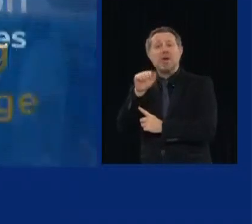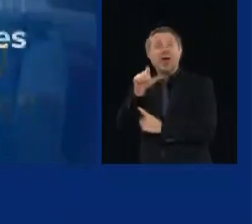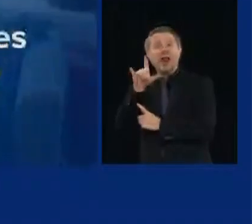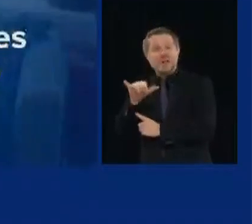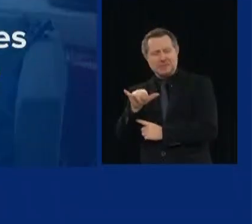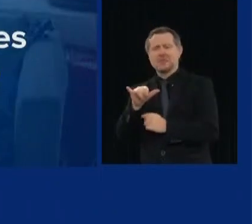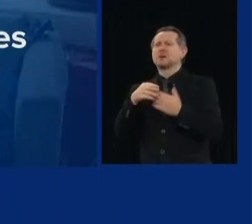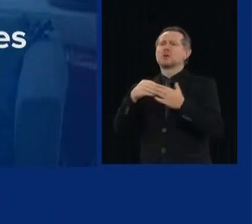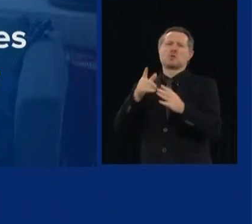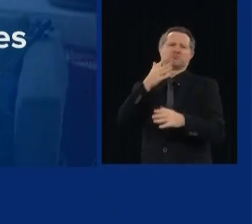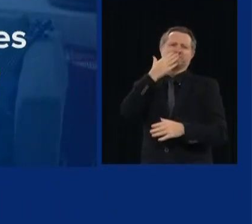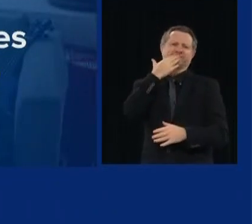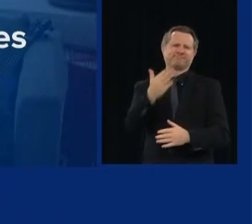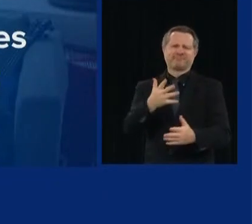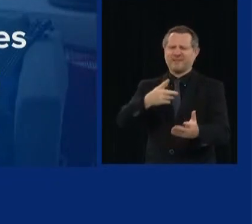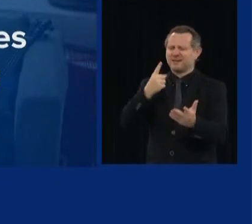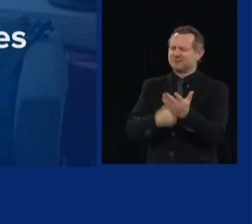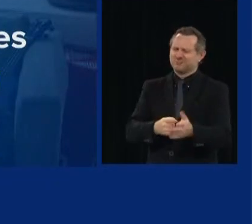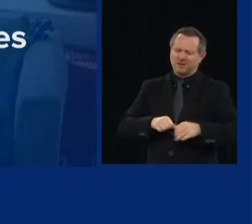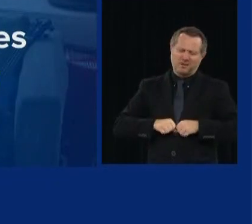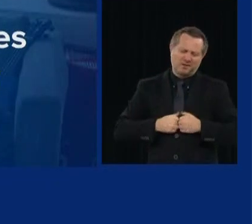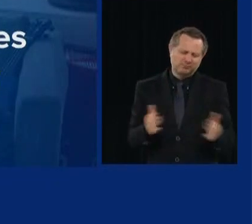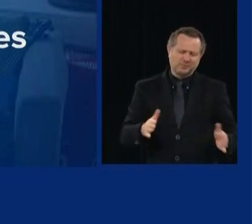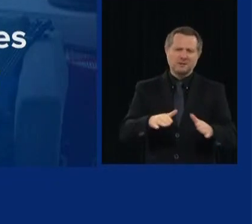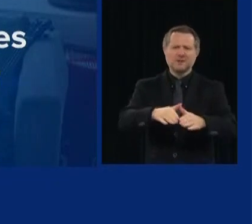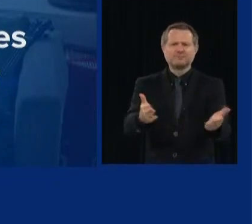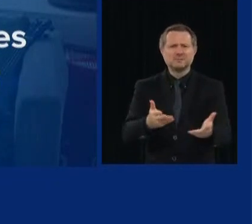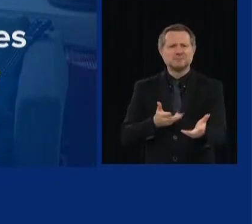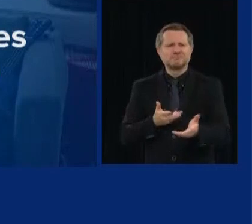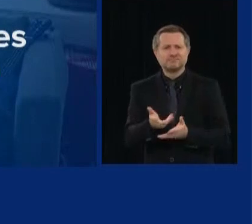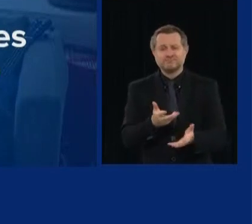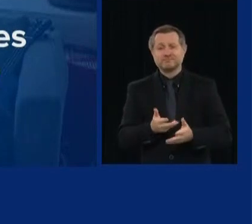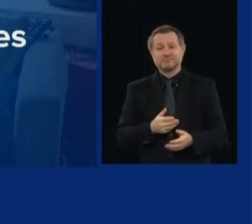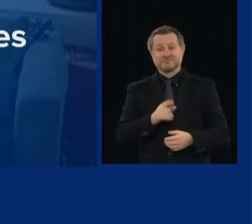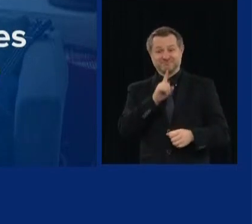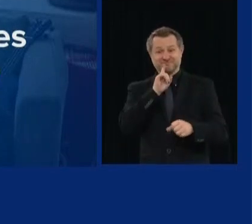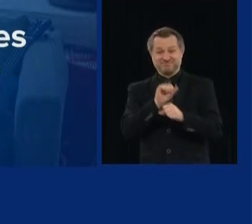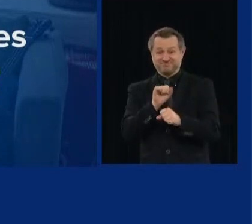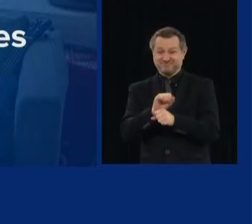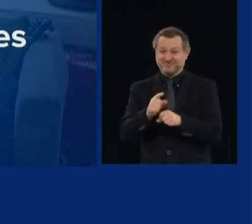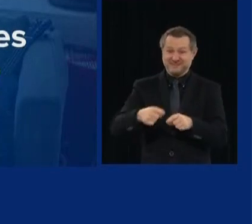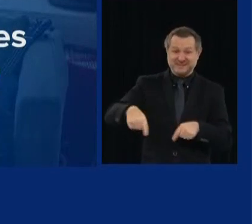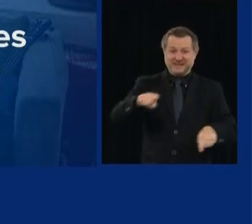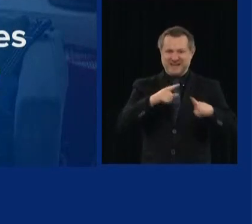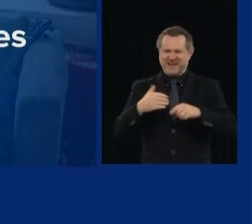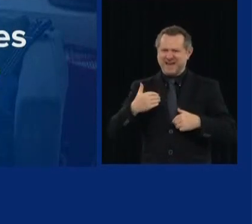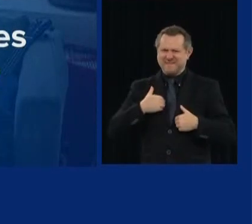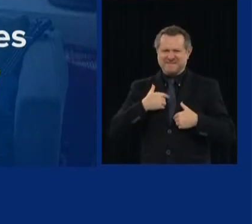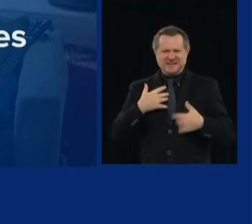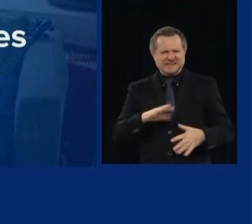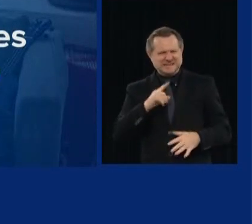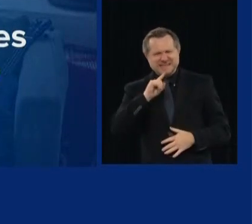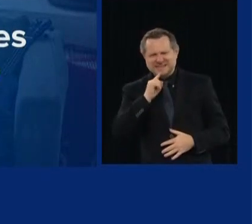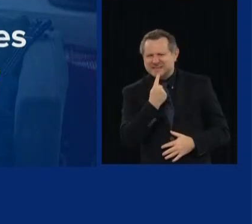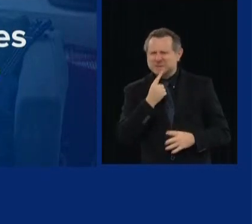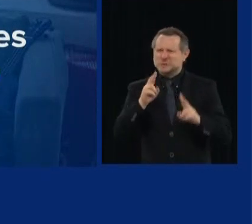AND THIS HOW ARE YOU REALLY? CAN ACTUALLY PROVOKE A GROUP CONVERSATION.